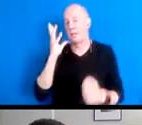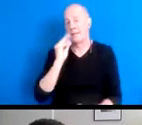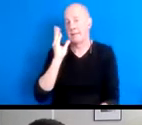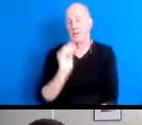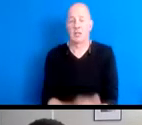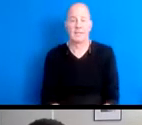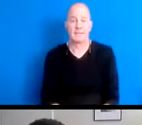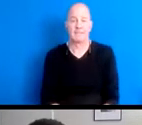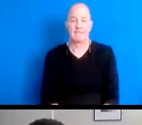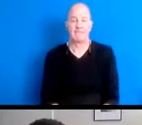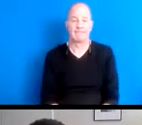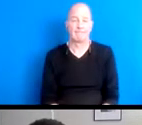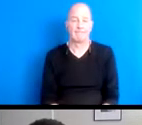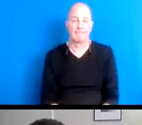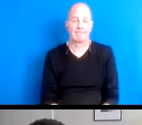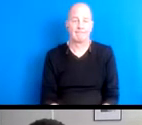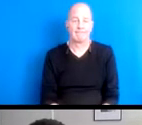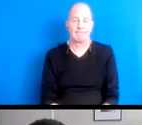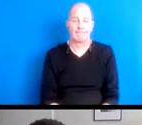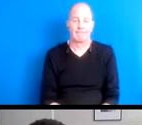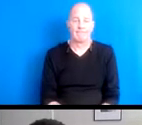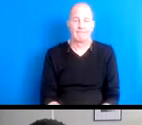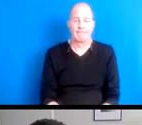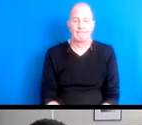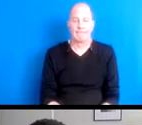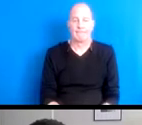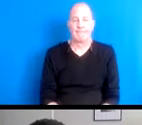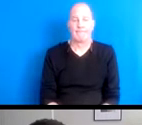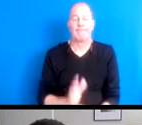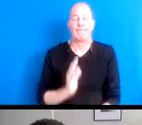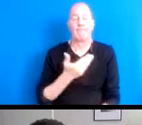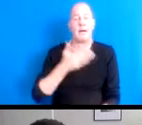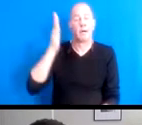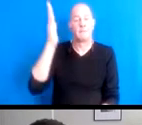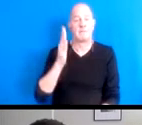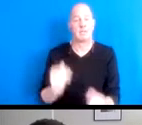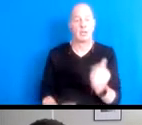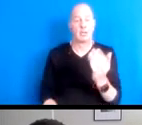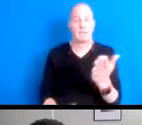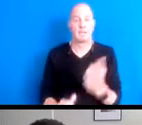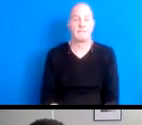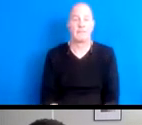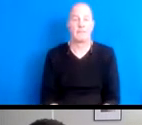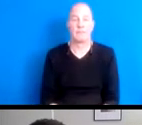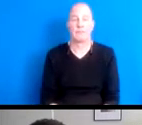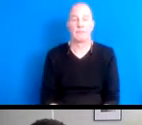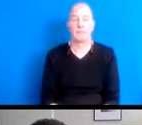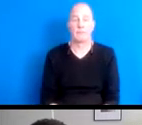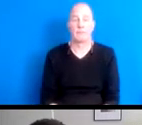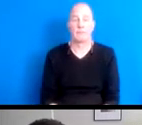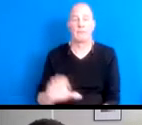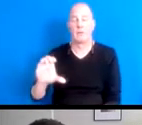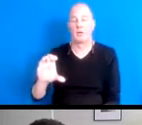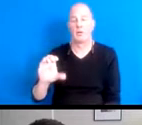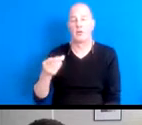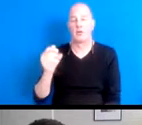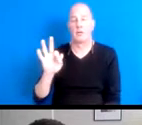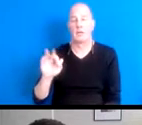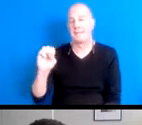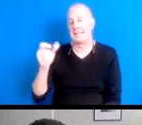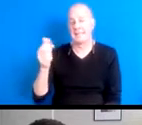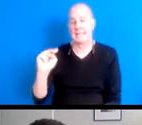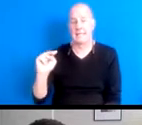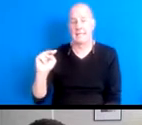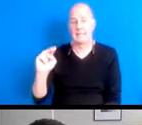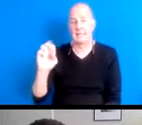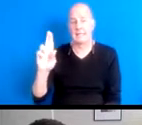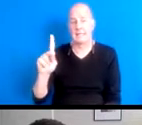15:35:27 Our speakers, our chief Kailin cystic tribal chief of the minimum went to tribe.